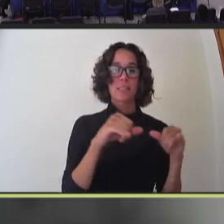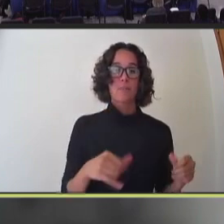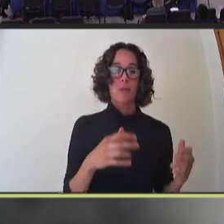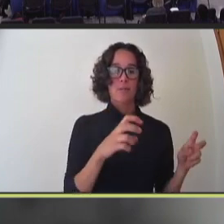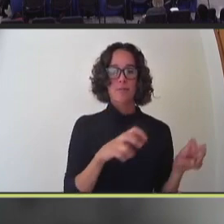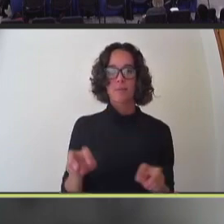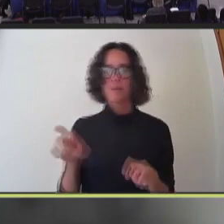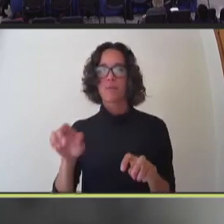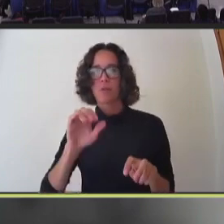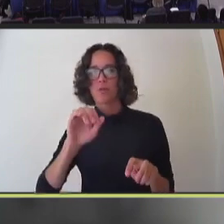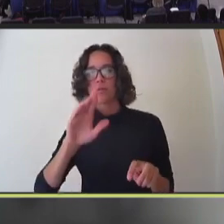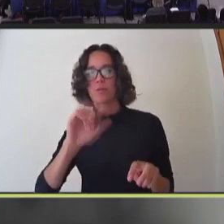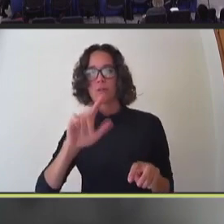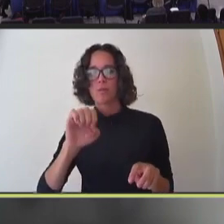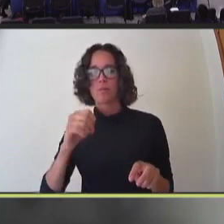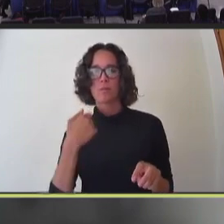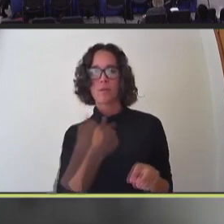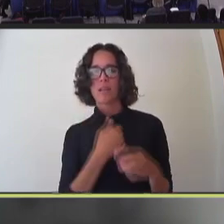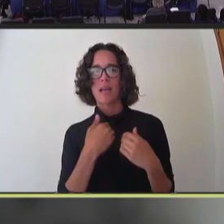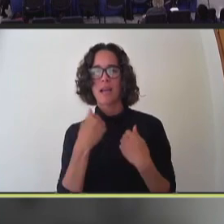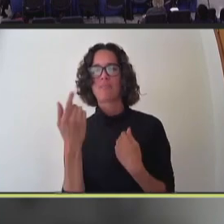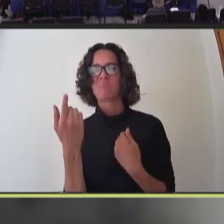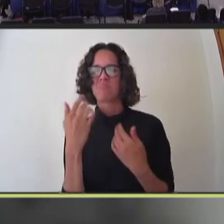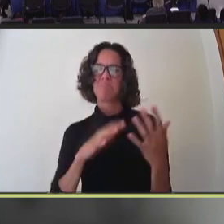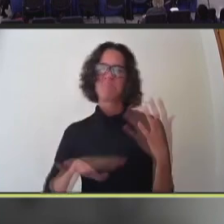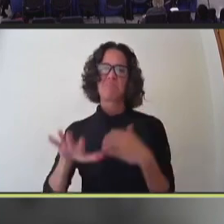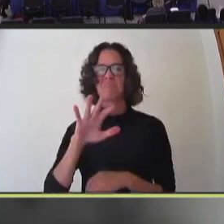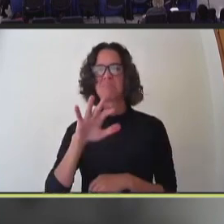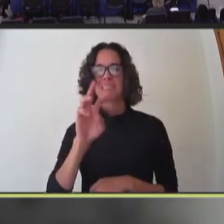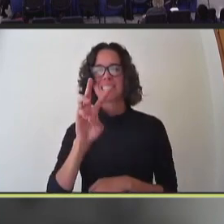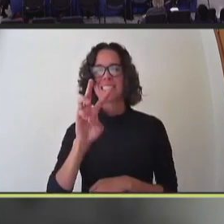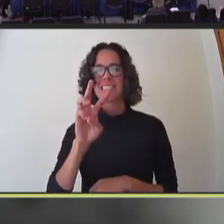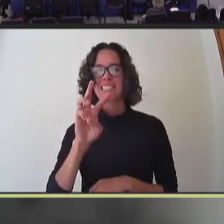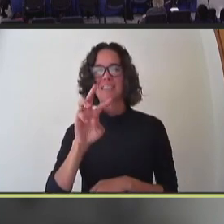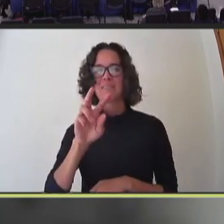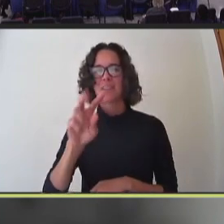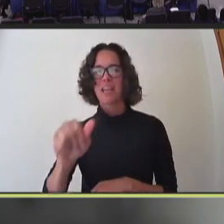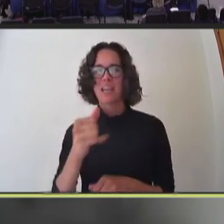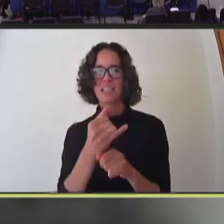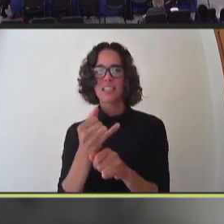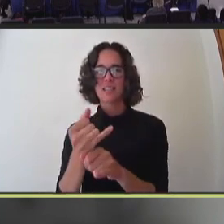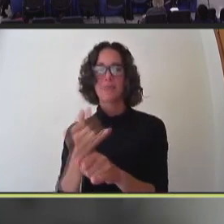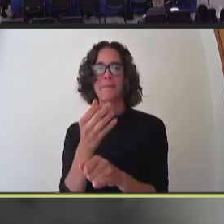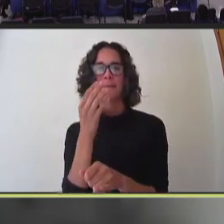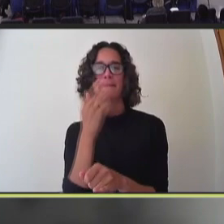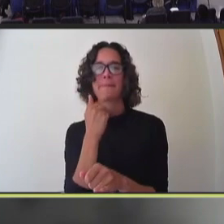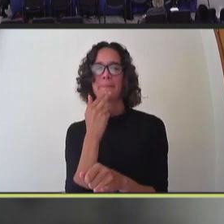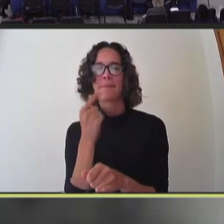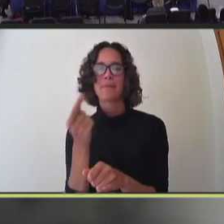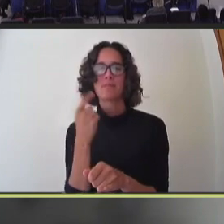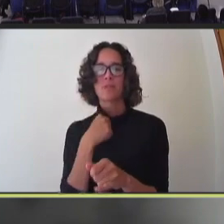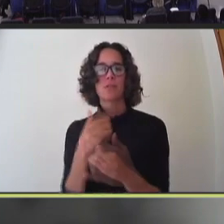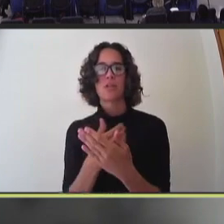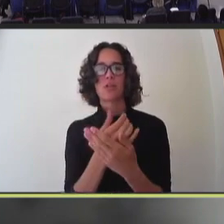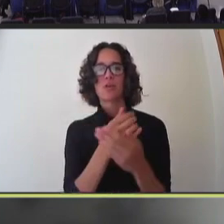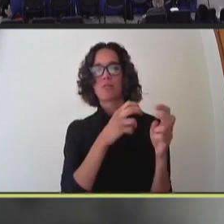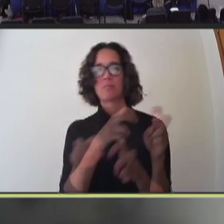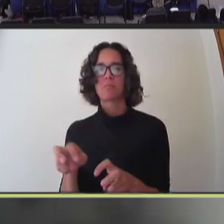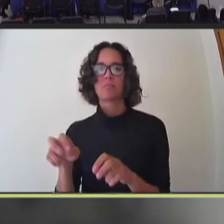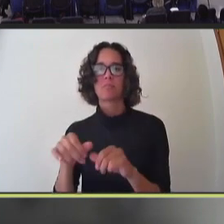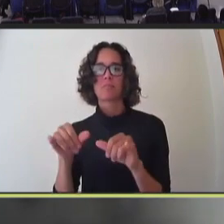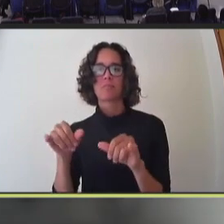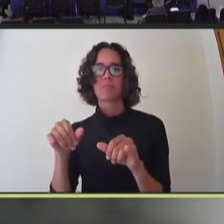have about six VA facilities that are on that new electronic health platform. Next slide.